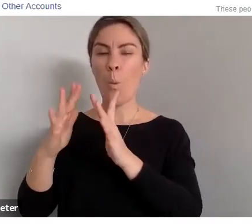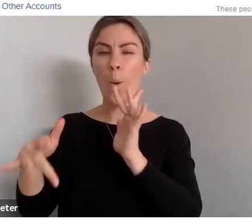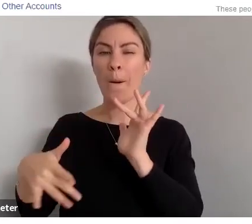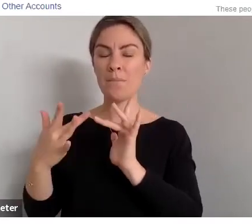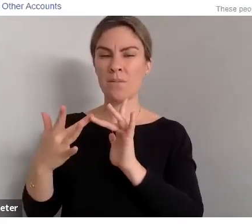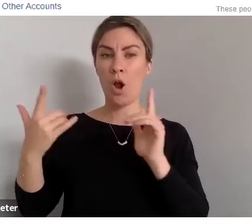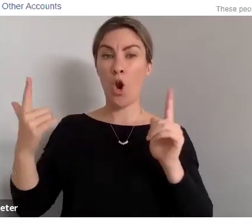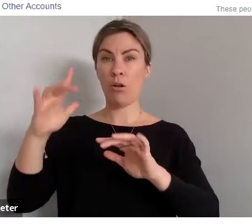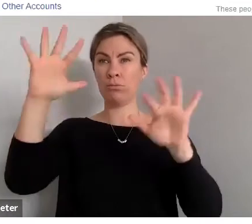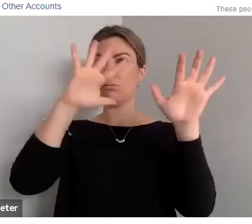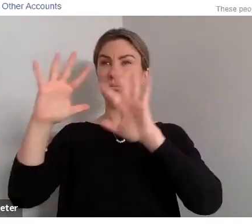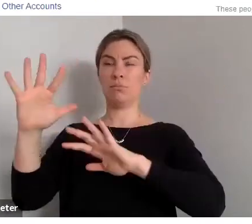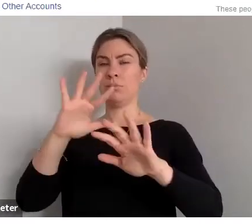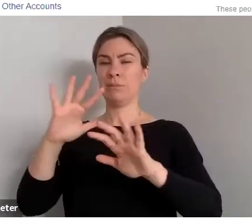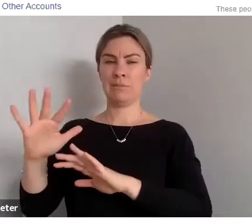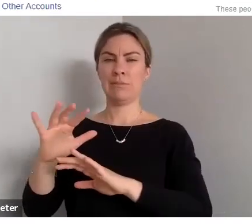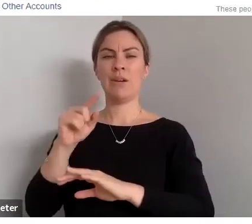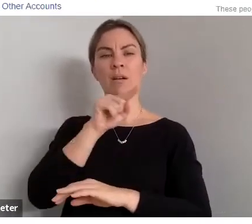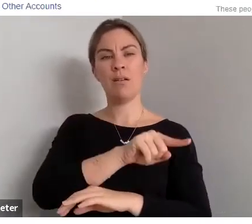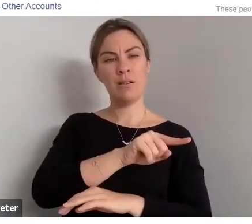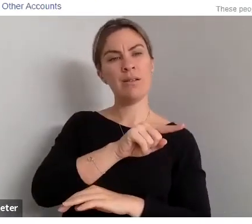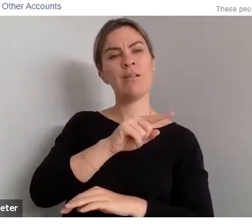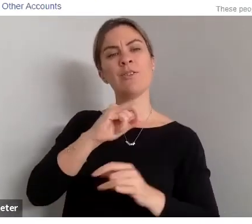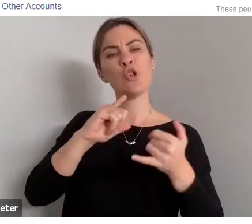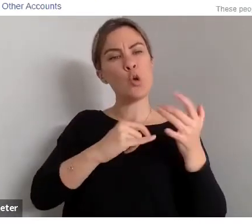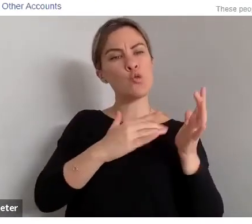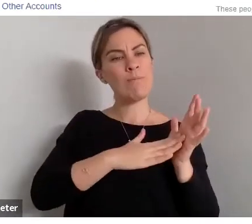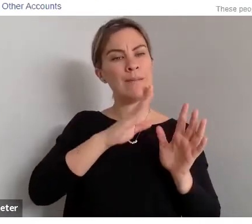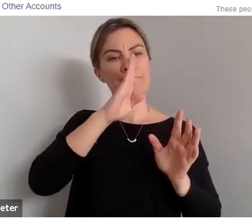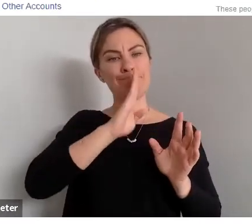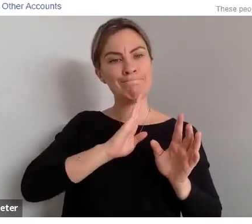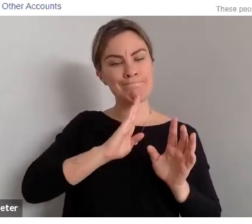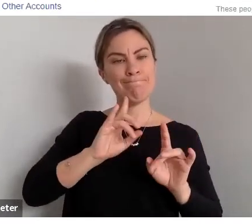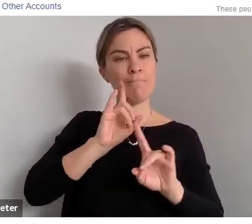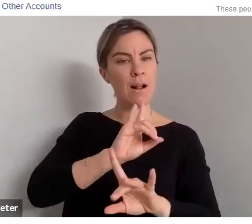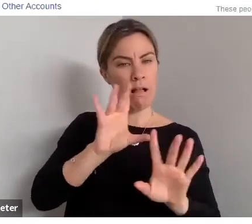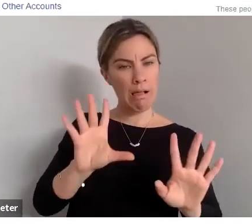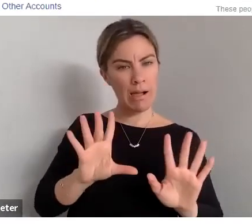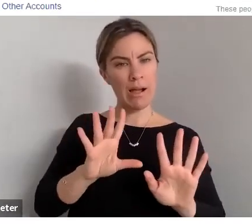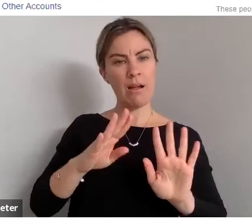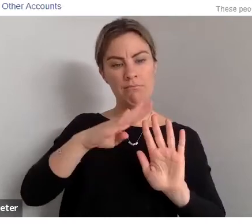This is a really easy way to "Here is the information, here is me, a